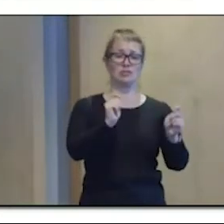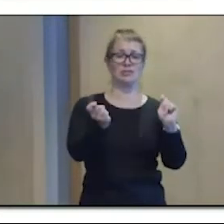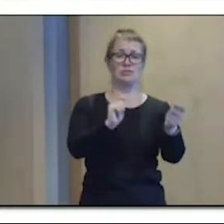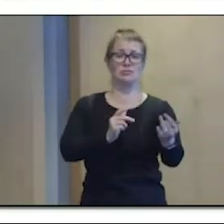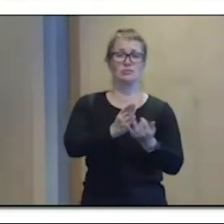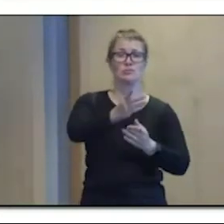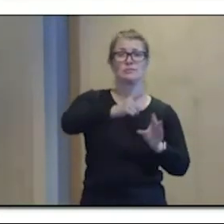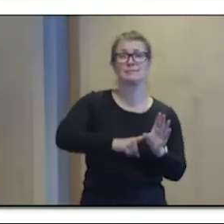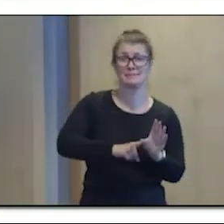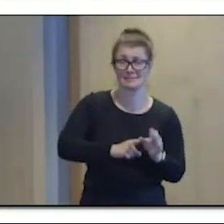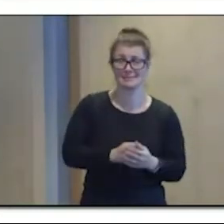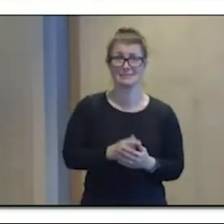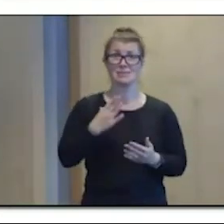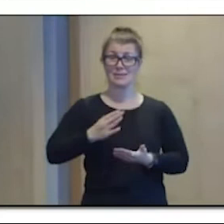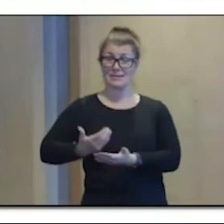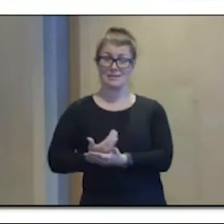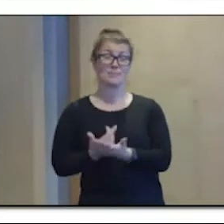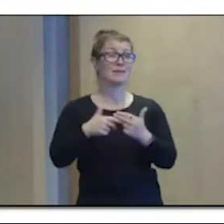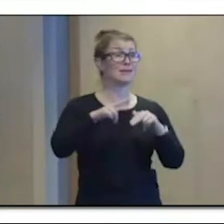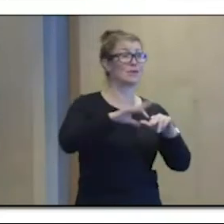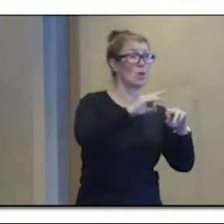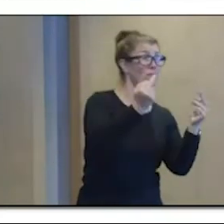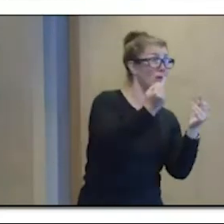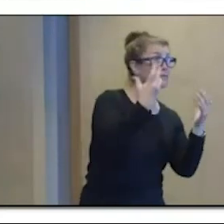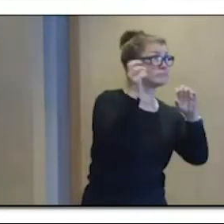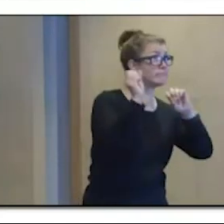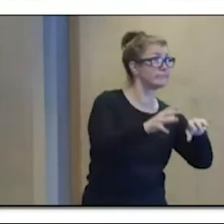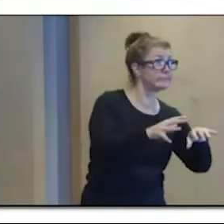times when there isn't so much available. And sometimes that doesn't work because of drought.